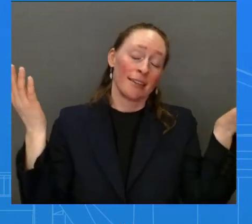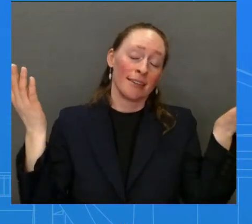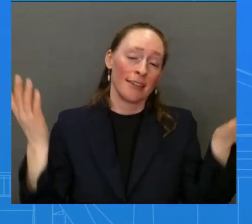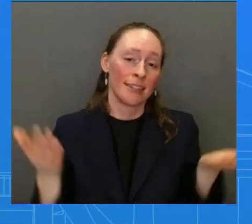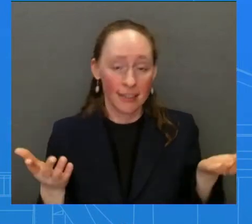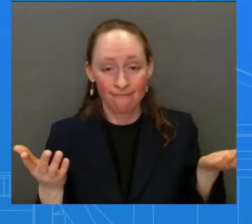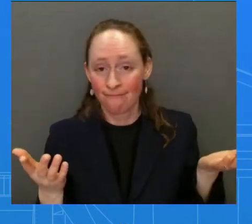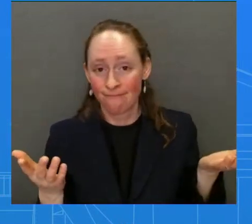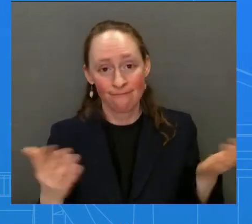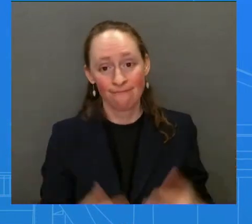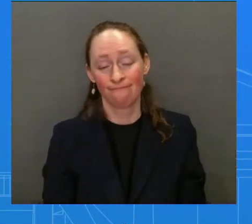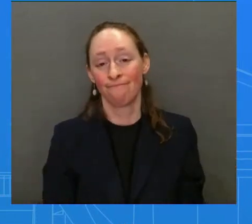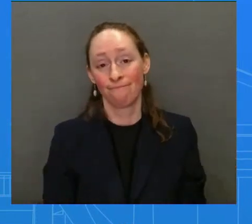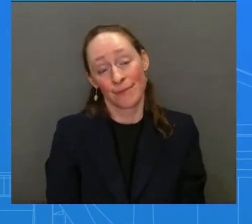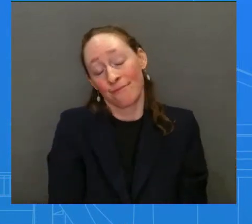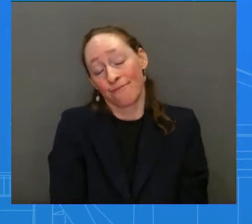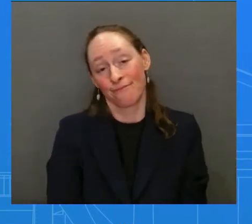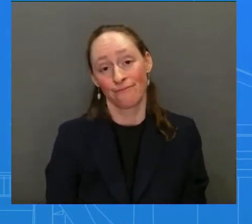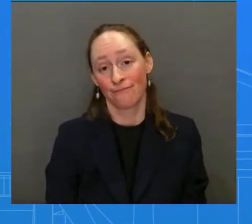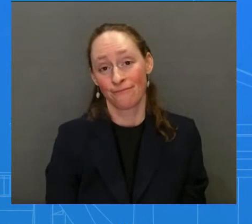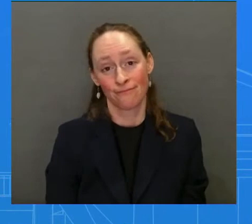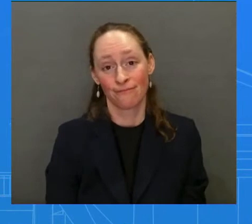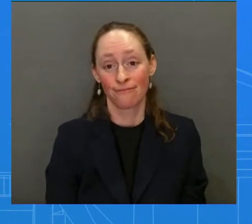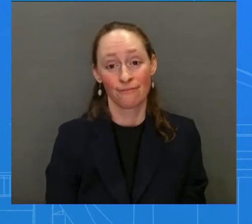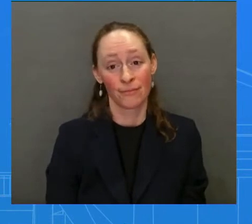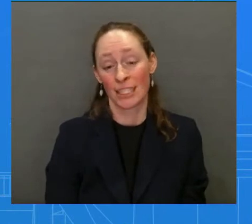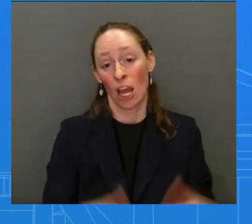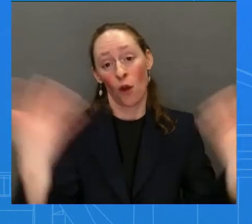you know, an onslaught of unfounded Republican attacks